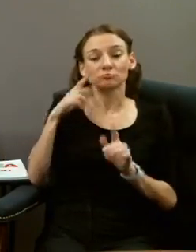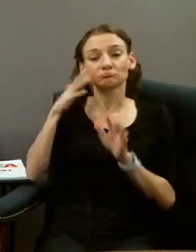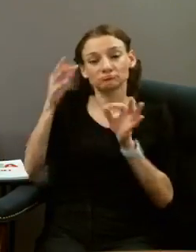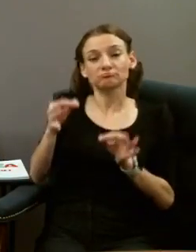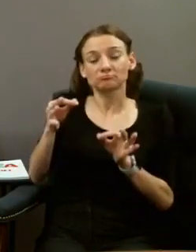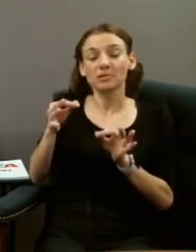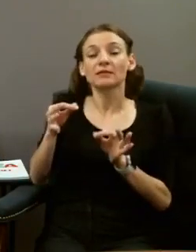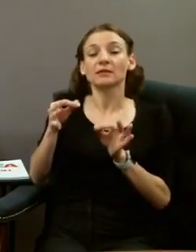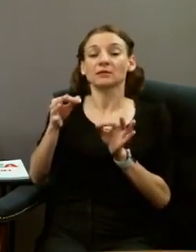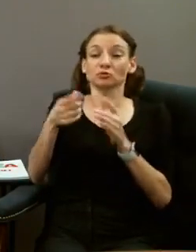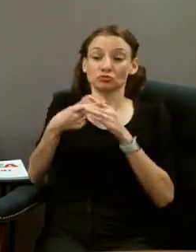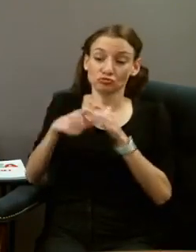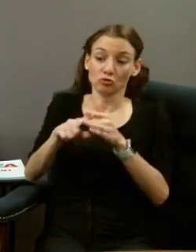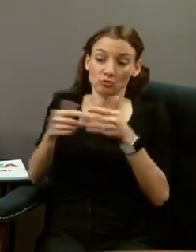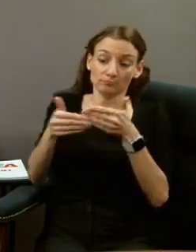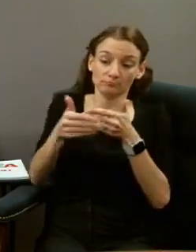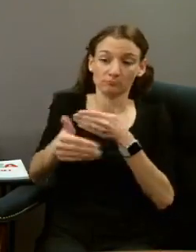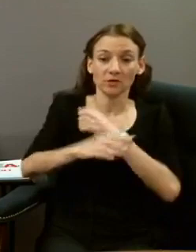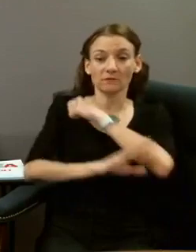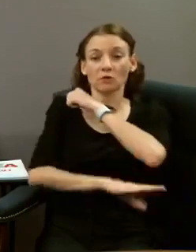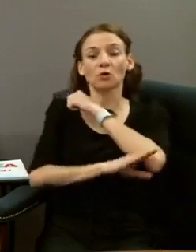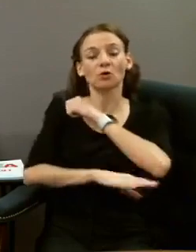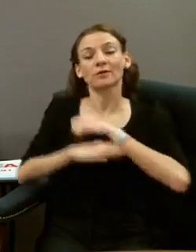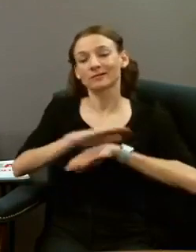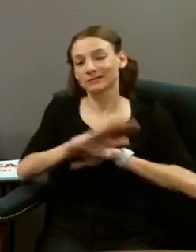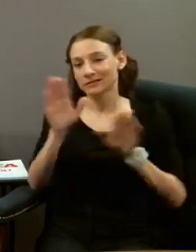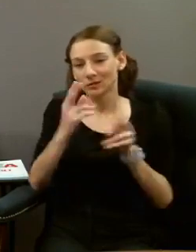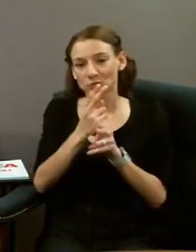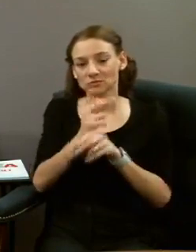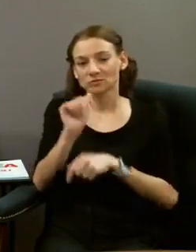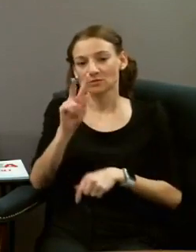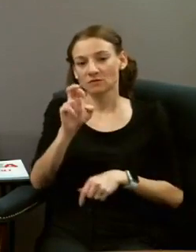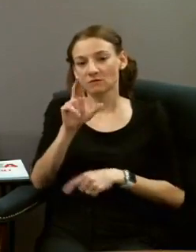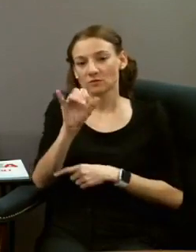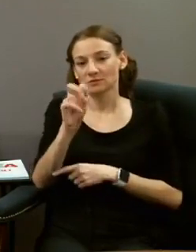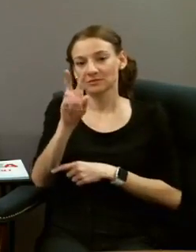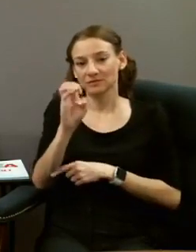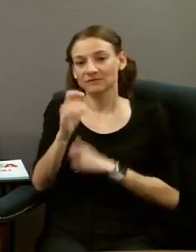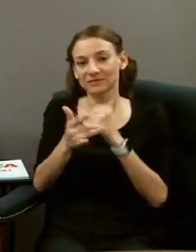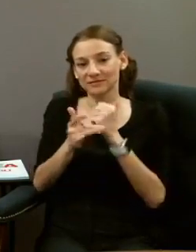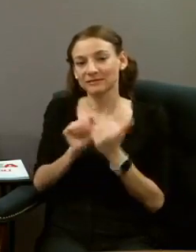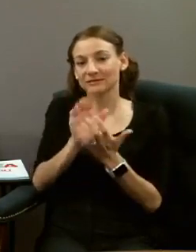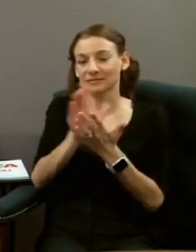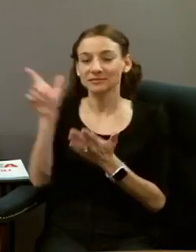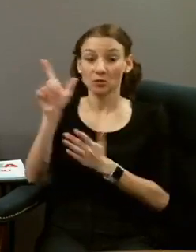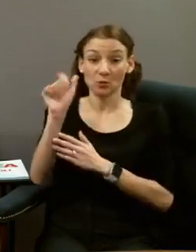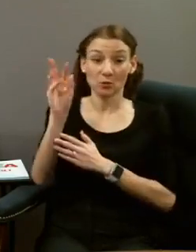starting this fall, can no longer use aversive techniques, and the law spells out exactly what